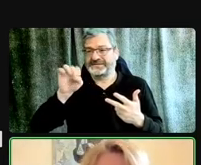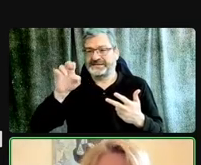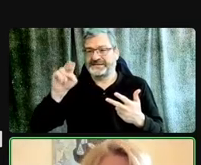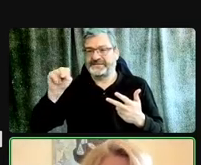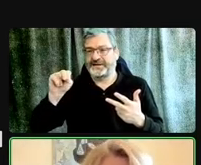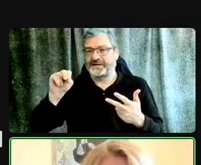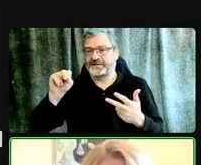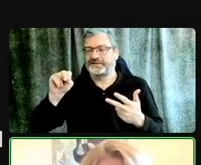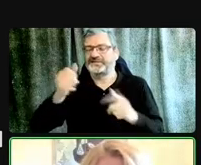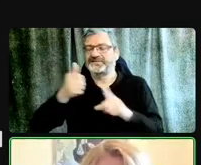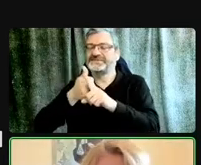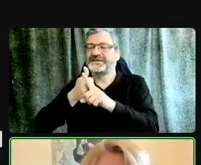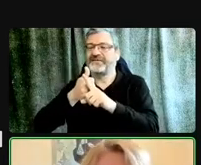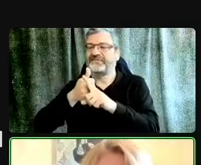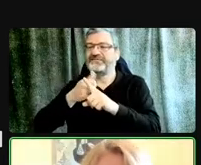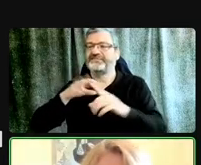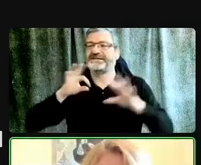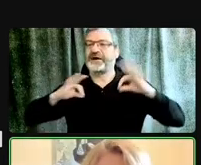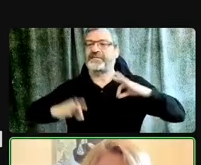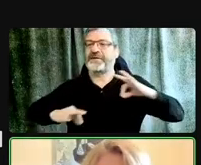And the two of these dogs became best buds.